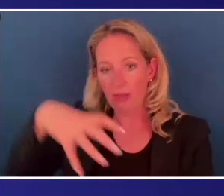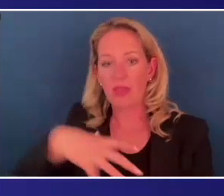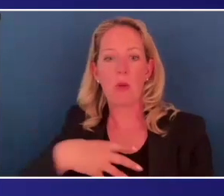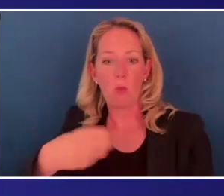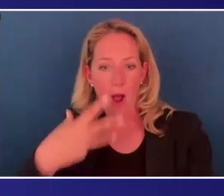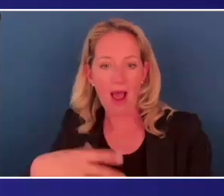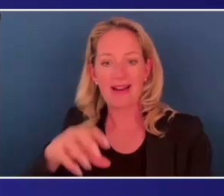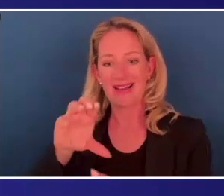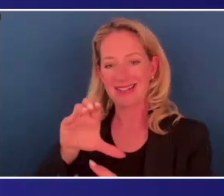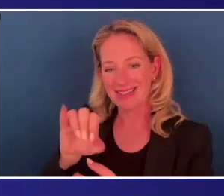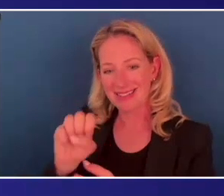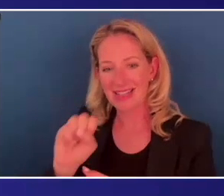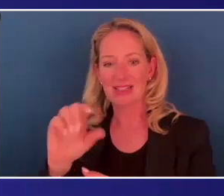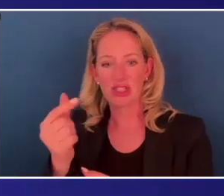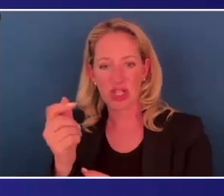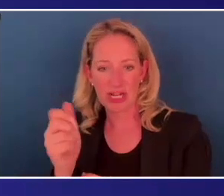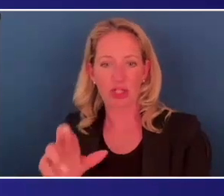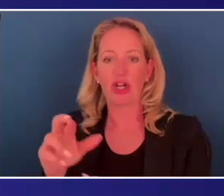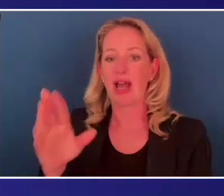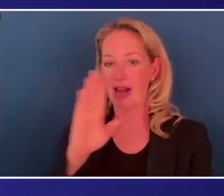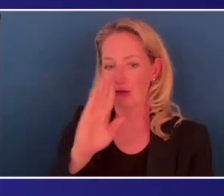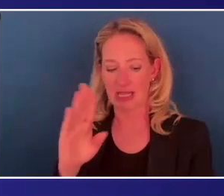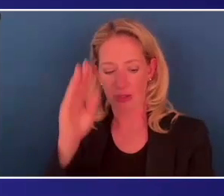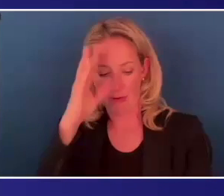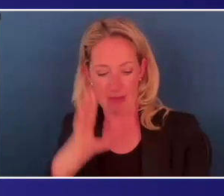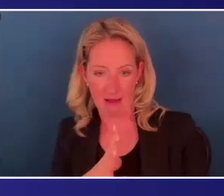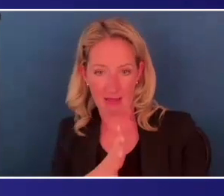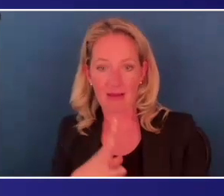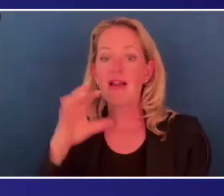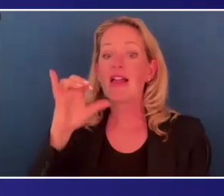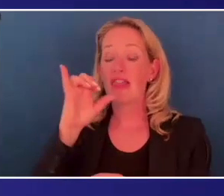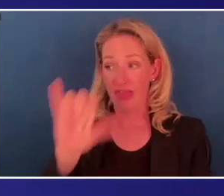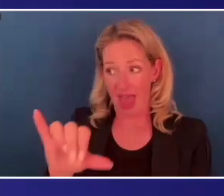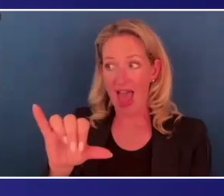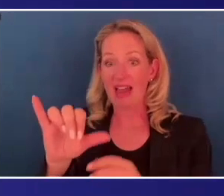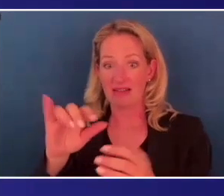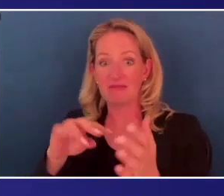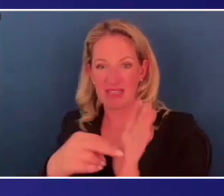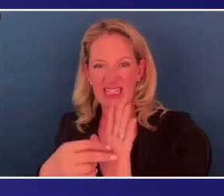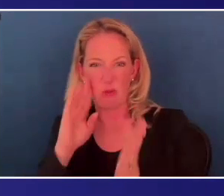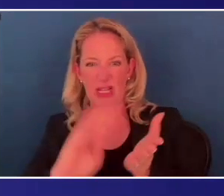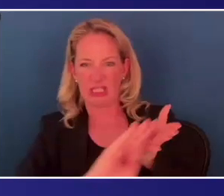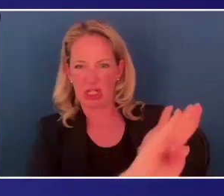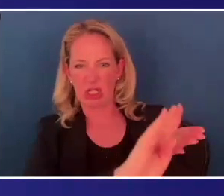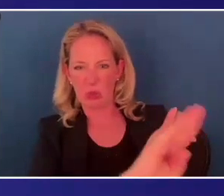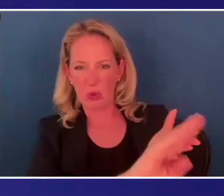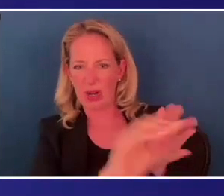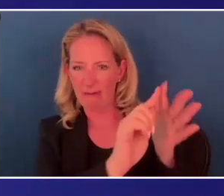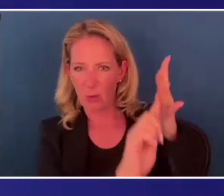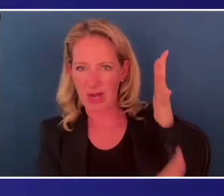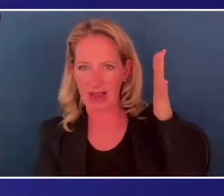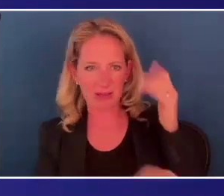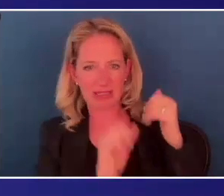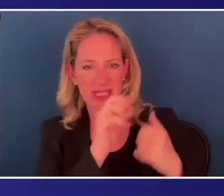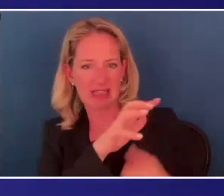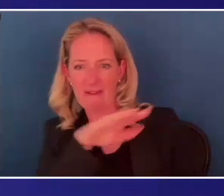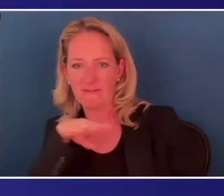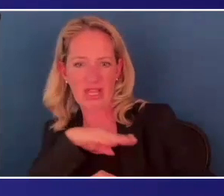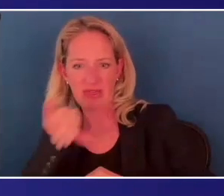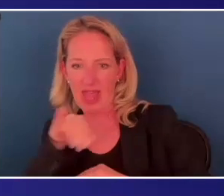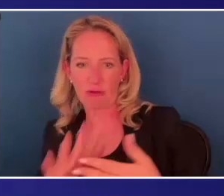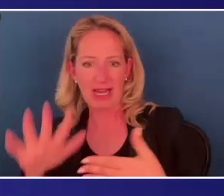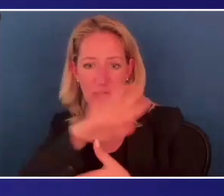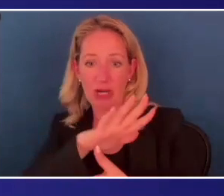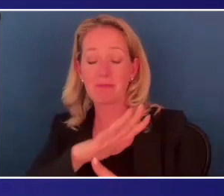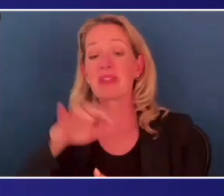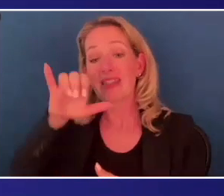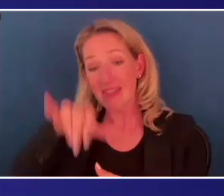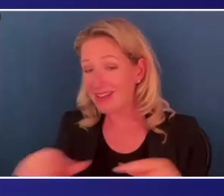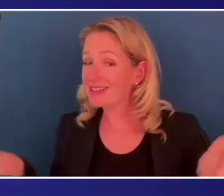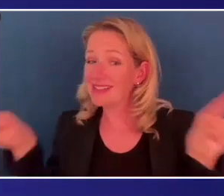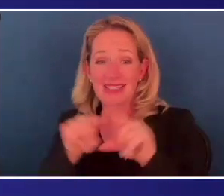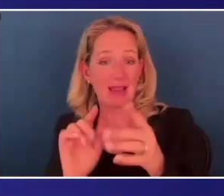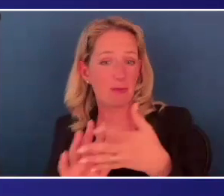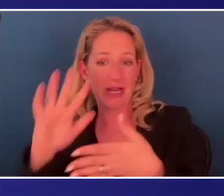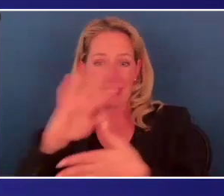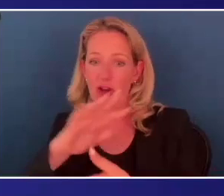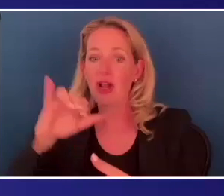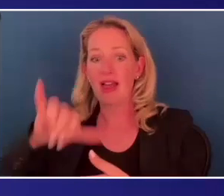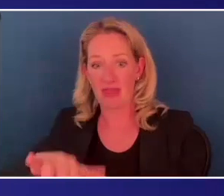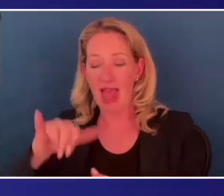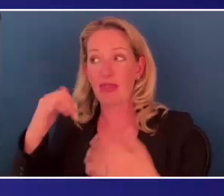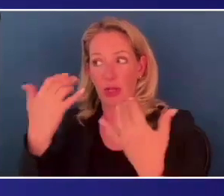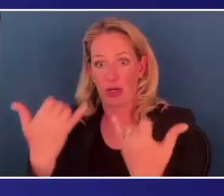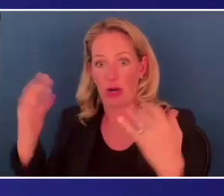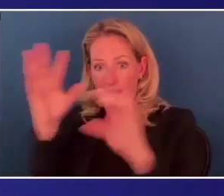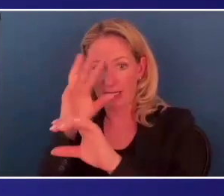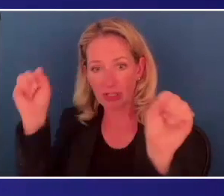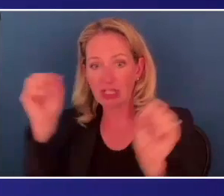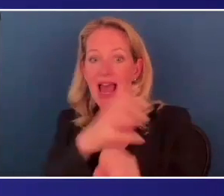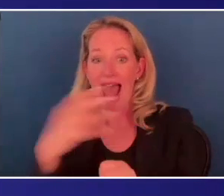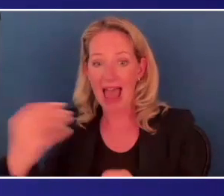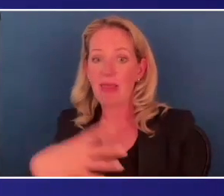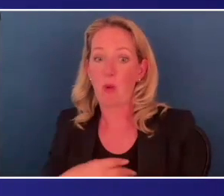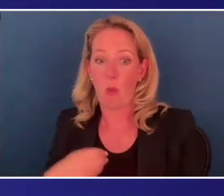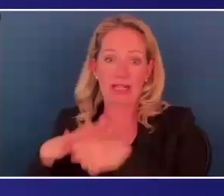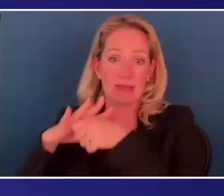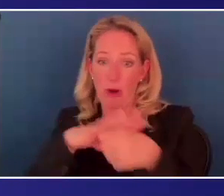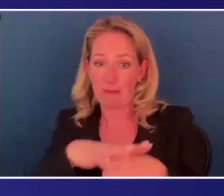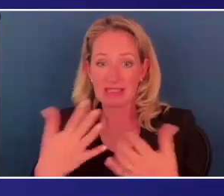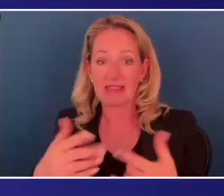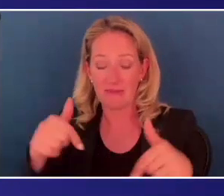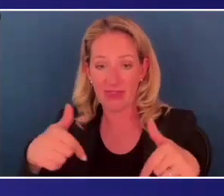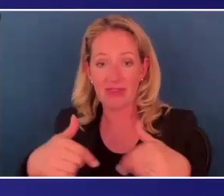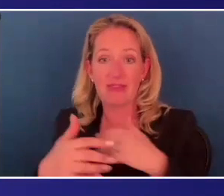This specific identifier excludes everyone else who does not fit its criteria. It is the same criteria that the current administration of this country and the white supremacists associated with it are attempting to drive higher education backwards too.